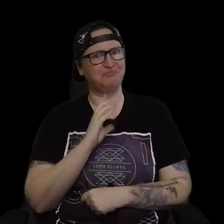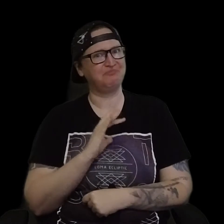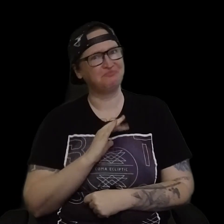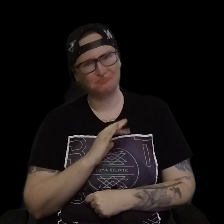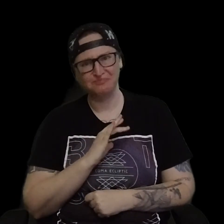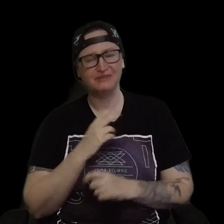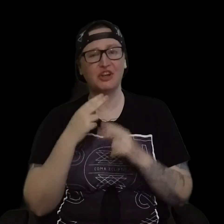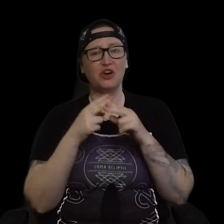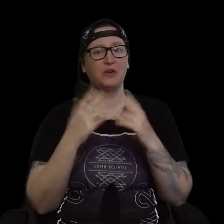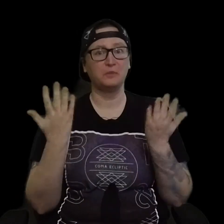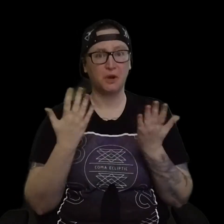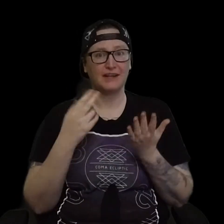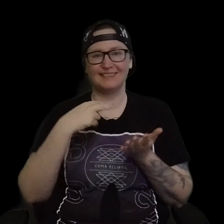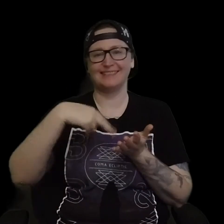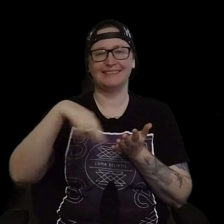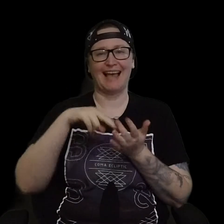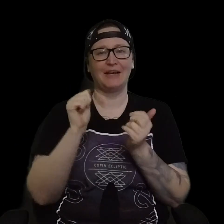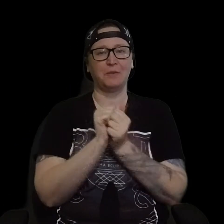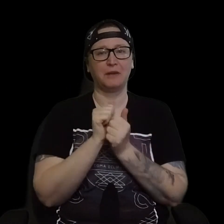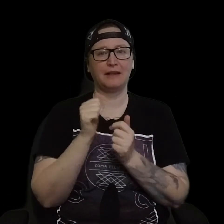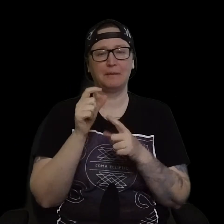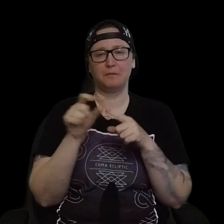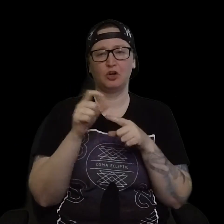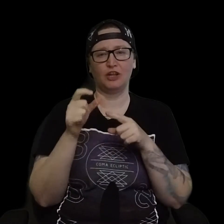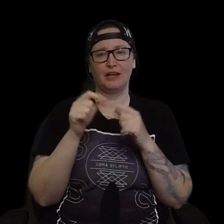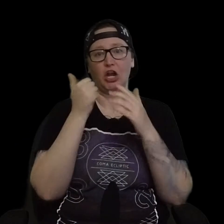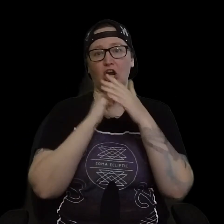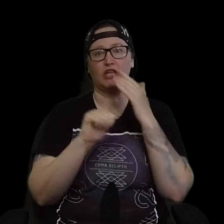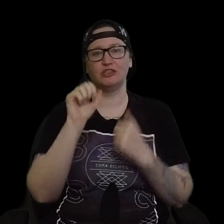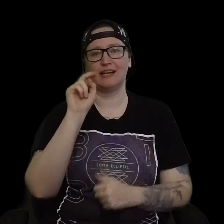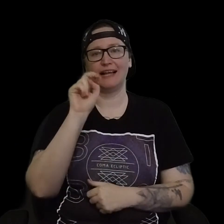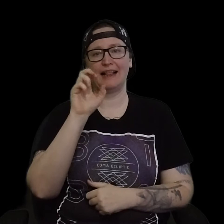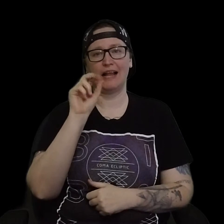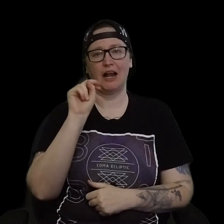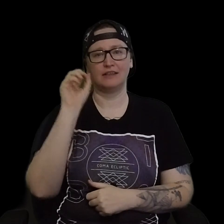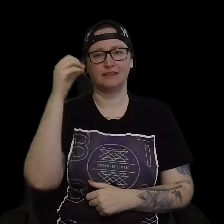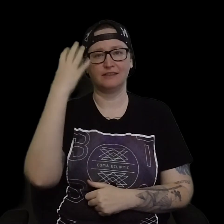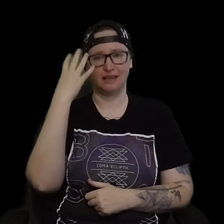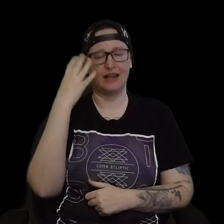book that I got which is really cool and it's called Dancing with Bullets Under a Neon Sun